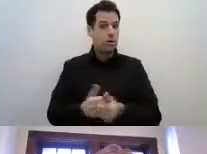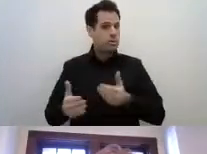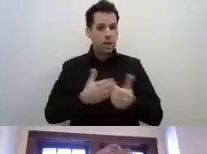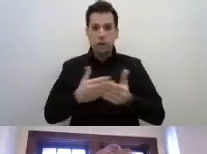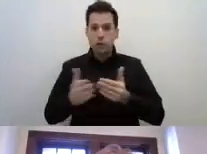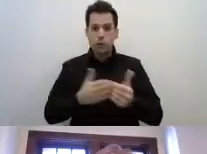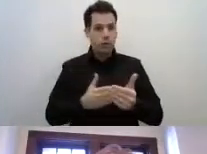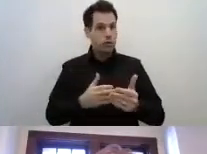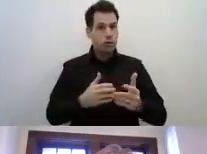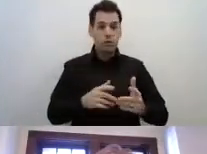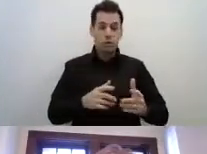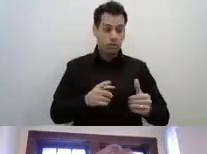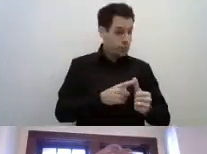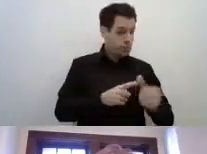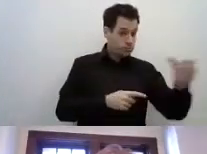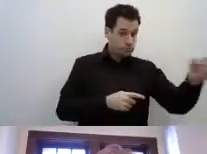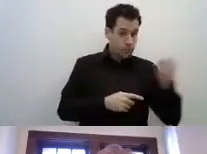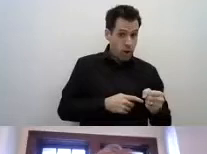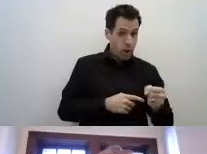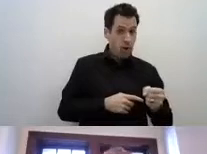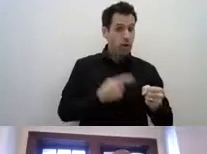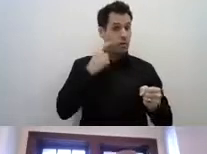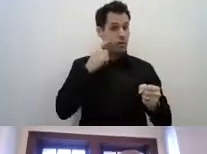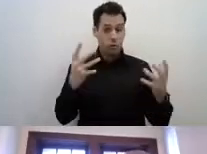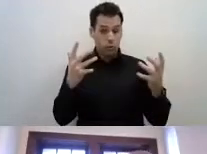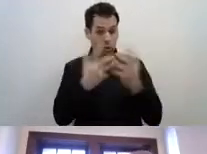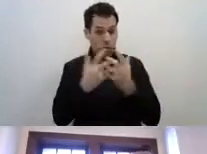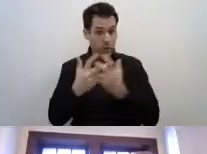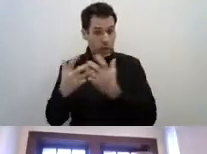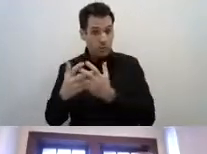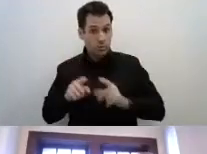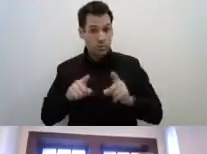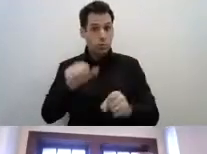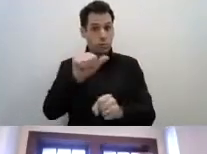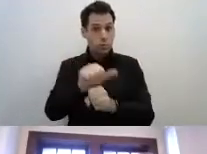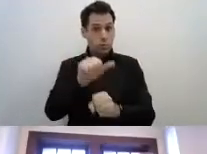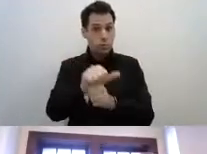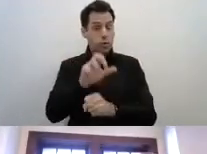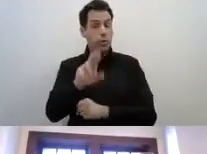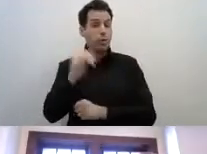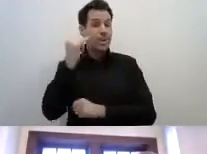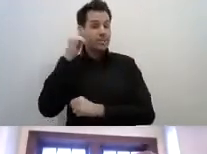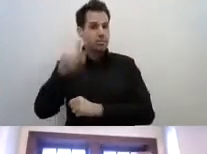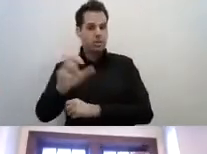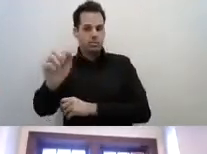during recruitment and including accommodations during employment or return to work creating